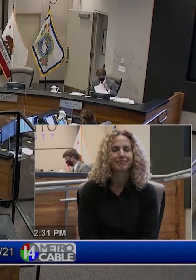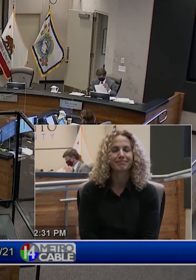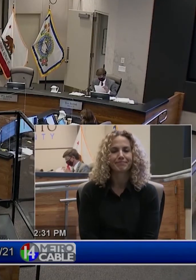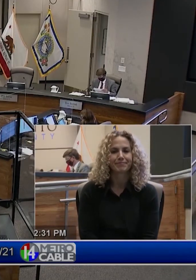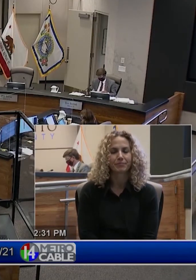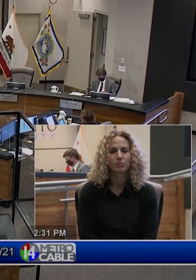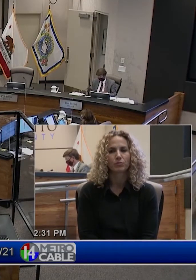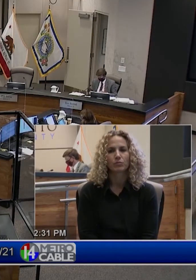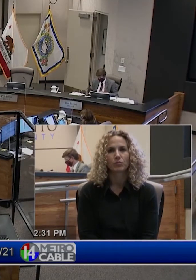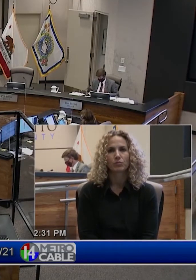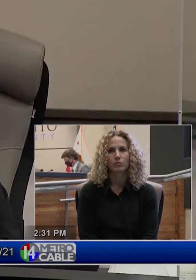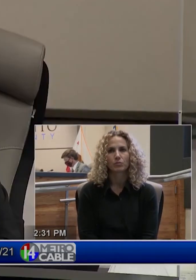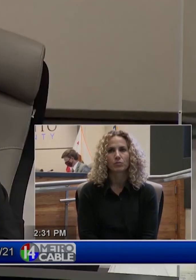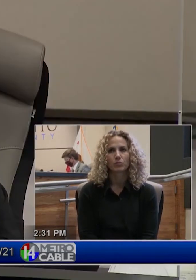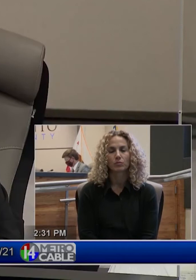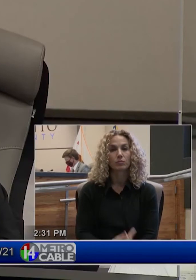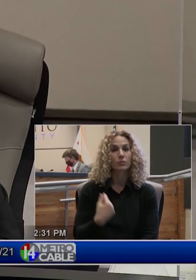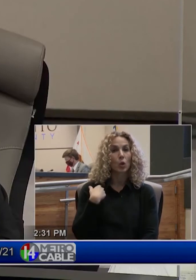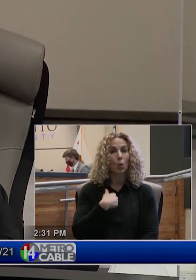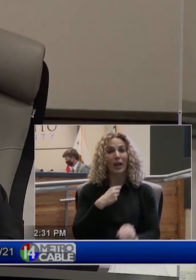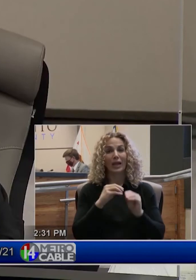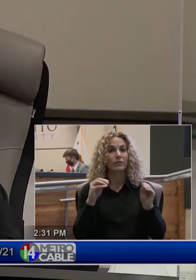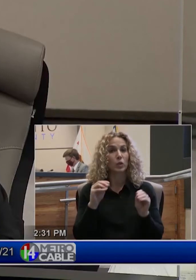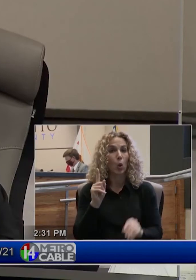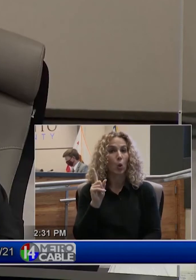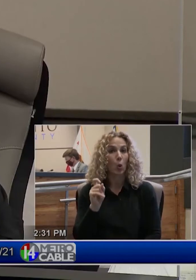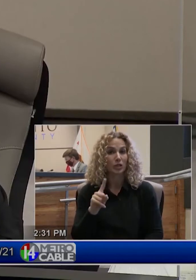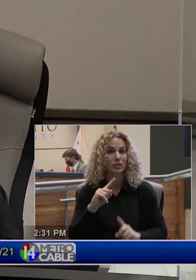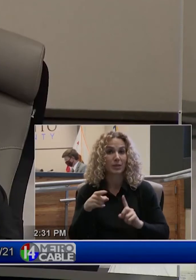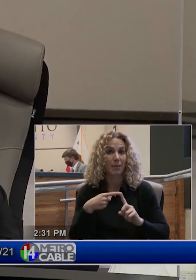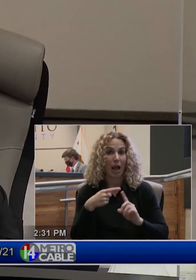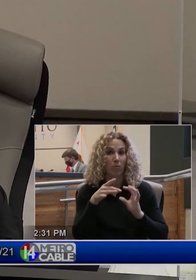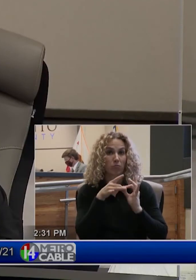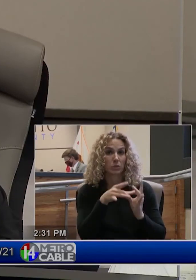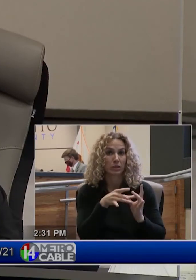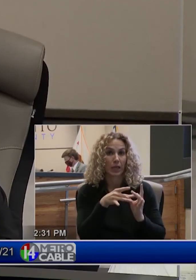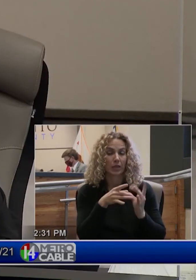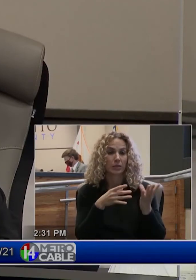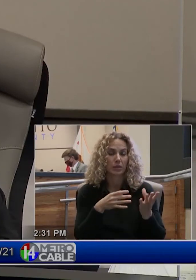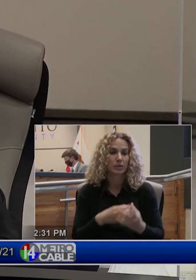NONE FOR ME. >> OKAY. OKAY. NO QUESTIONS SO IS I BELIEVE ARE NO QUESTIONS SO IS I BELIEVE ARE THERE ANY OTHER PRESENTERS?